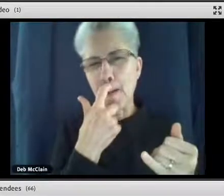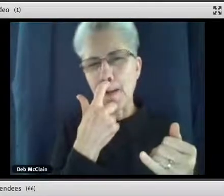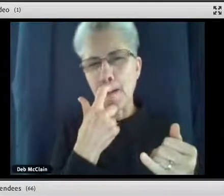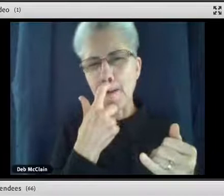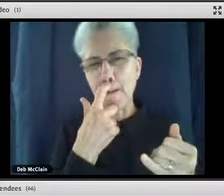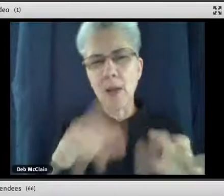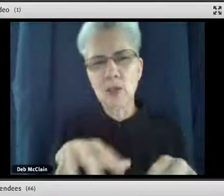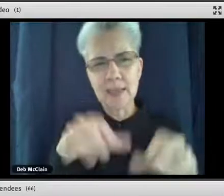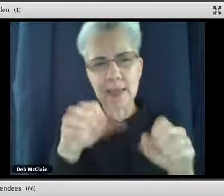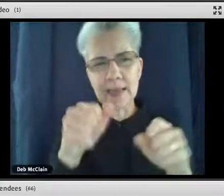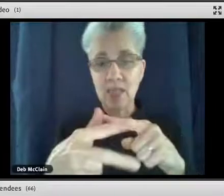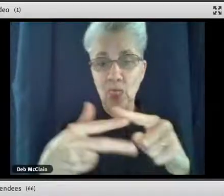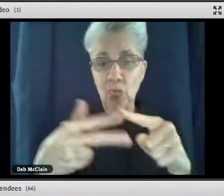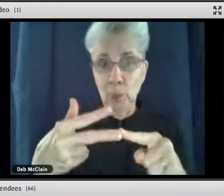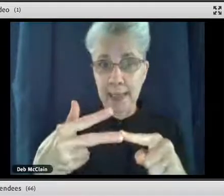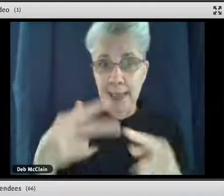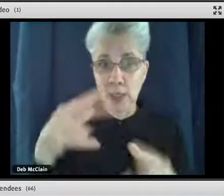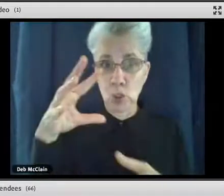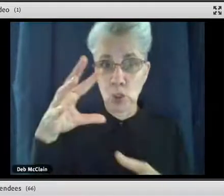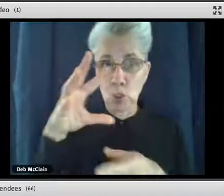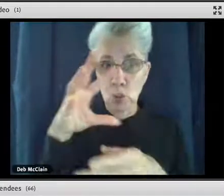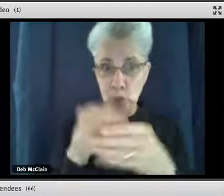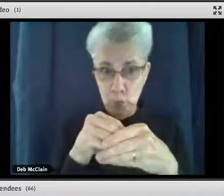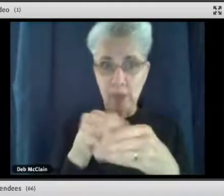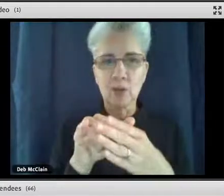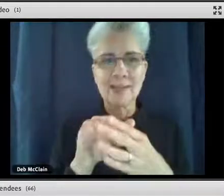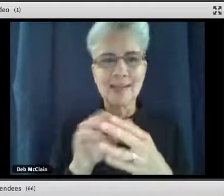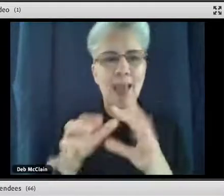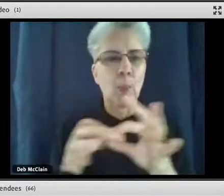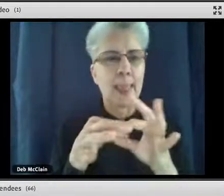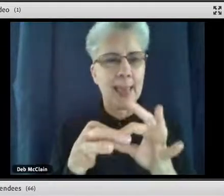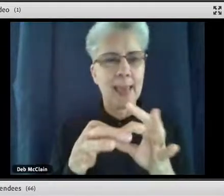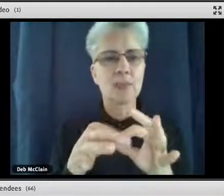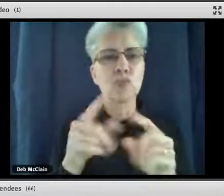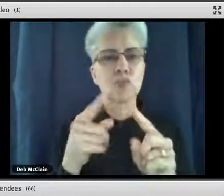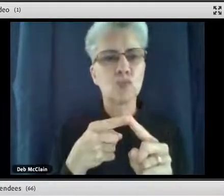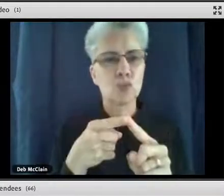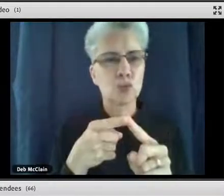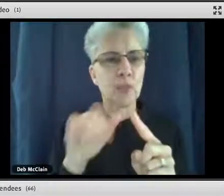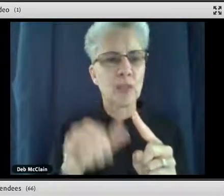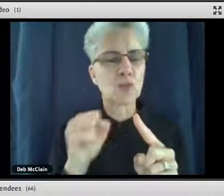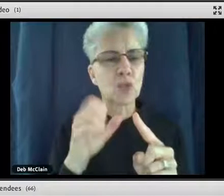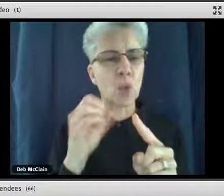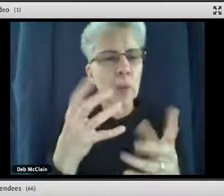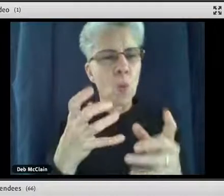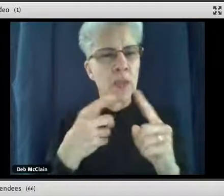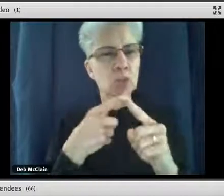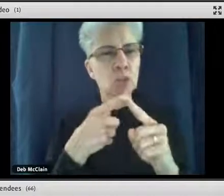Now I'm just going to kind of take these next three together because they all relate to dates.